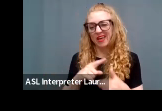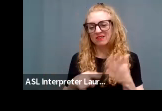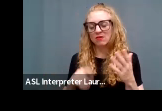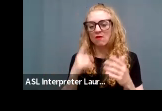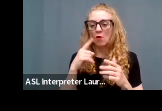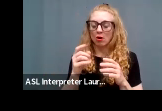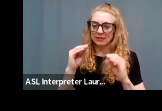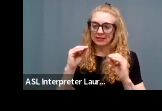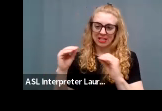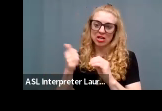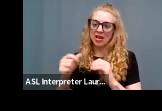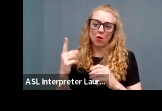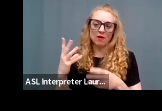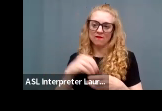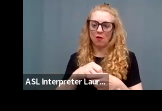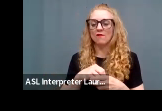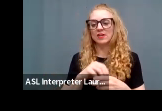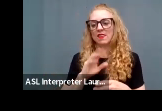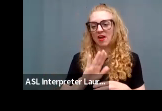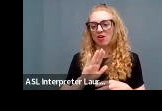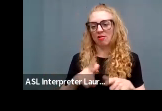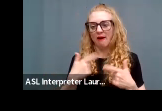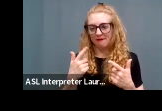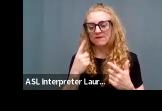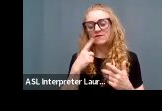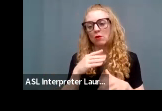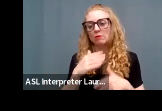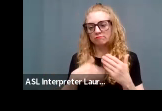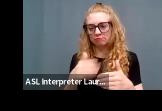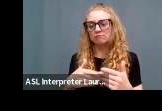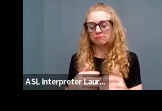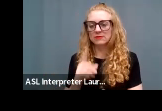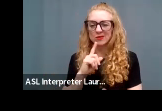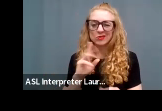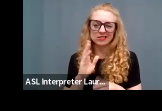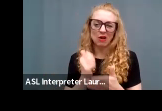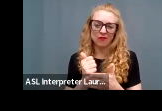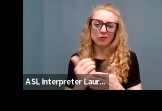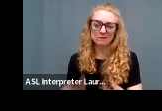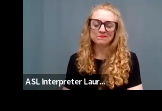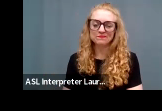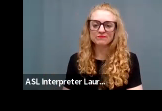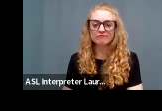train anyone else who's part of the journey how to do these things uh is very useful okay next slide